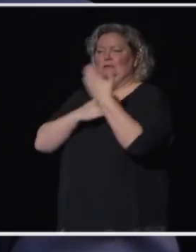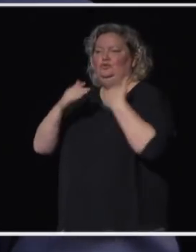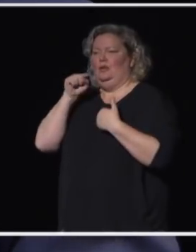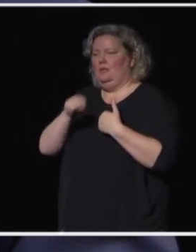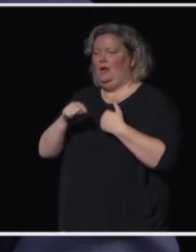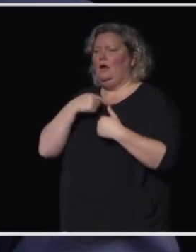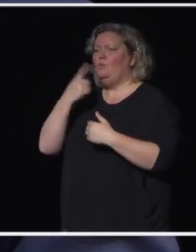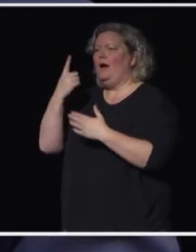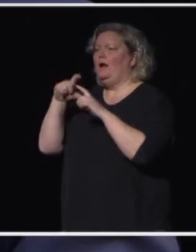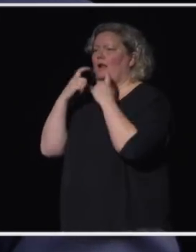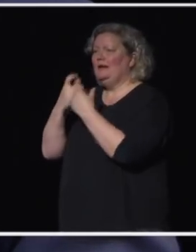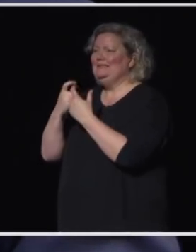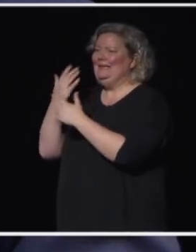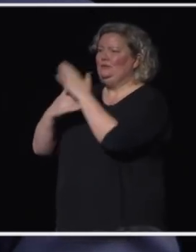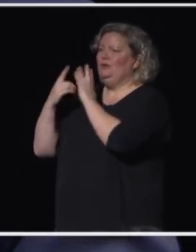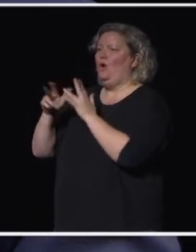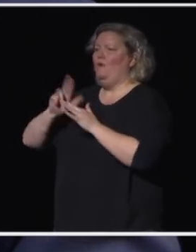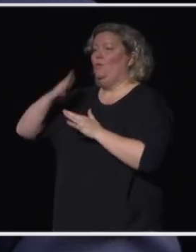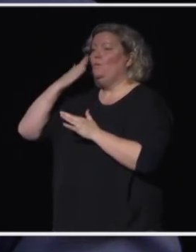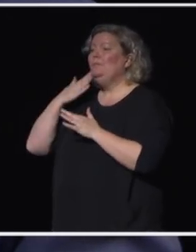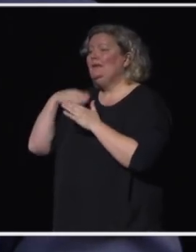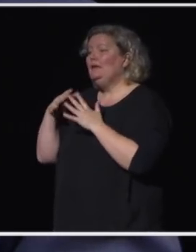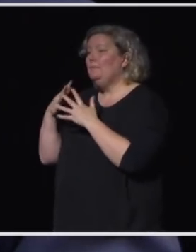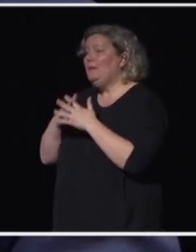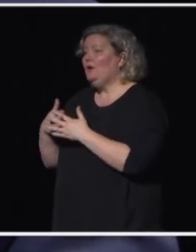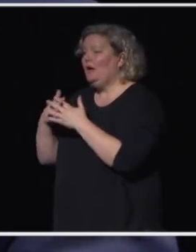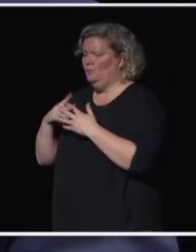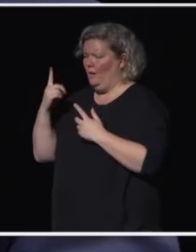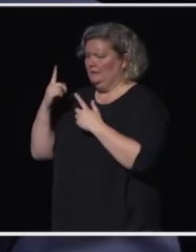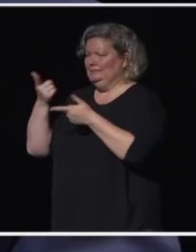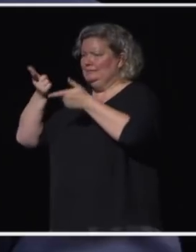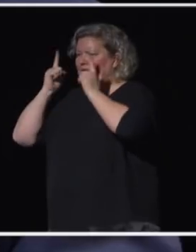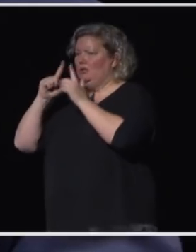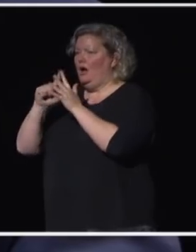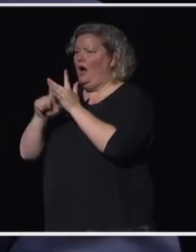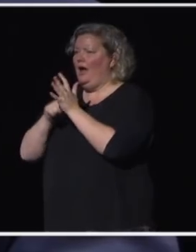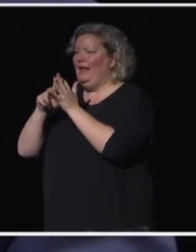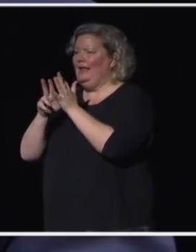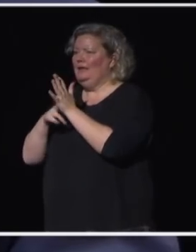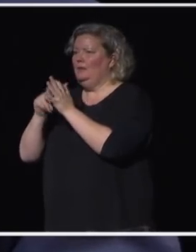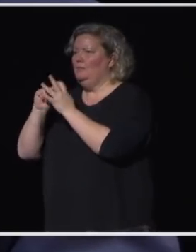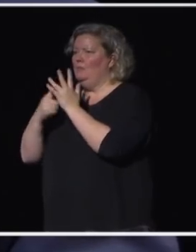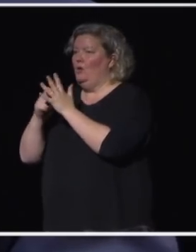on the history of women in America and I had this professor by the name of Eileen Boris who was not black, in fact.